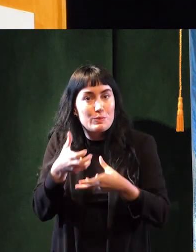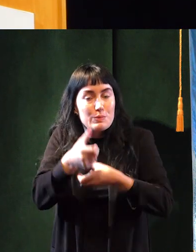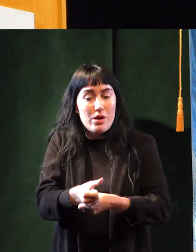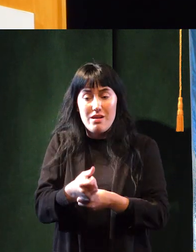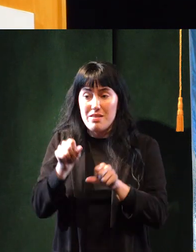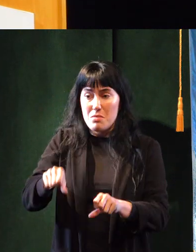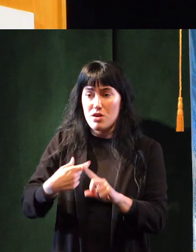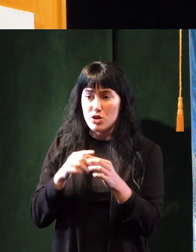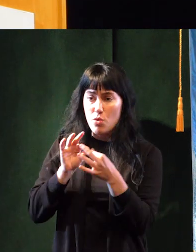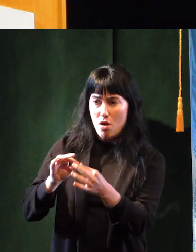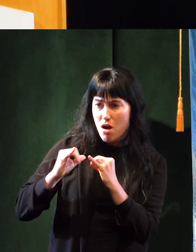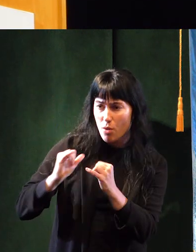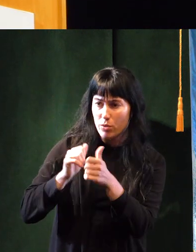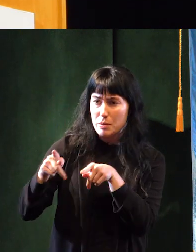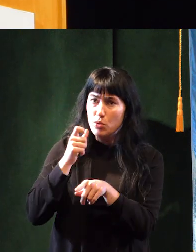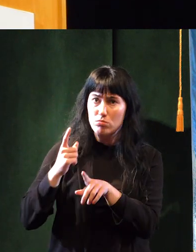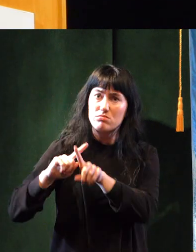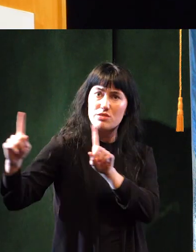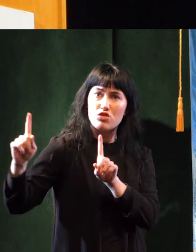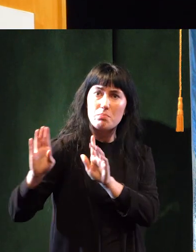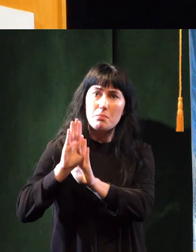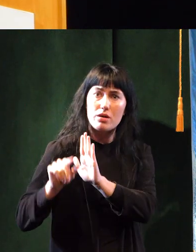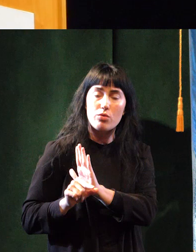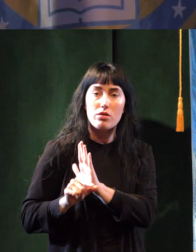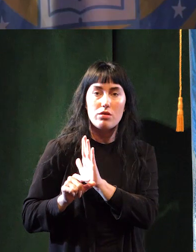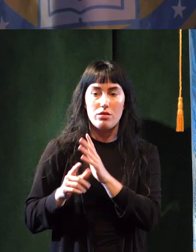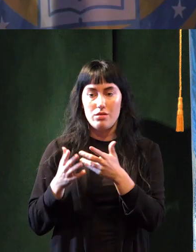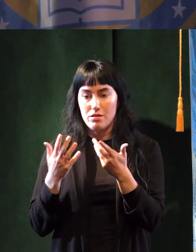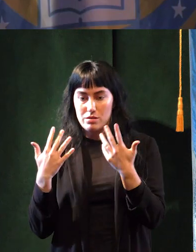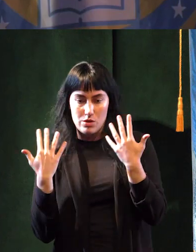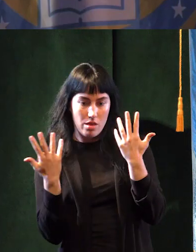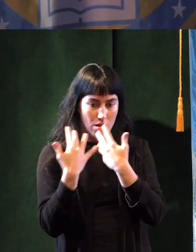and the ability to relate to people who may be different than you woven through